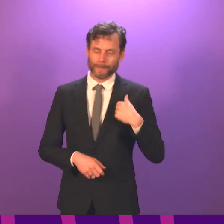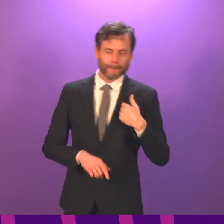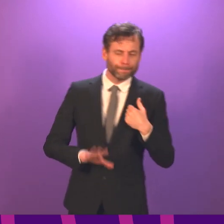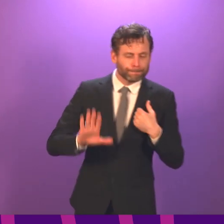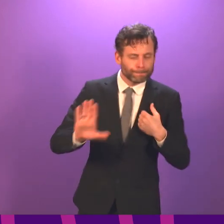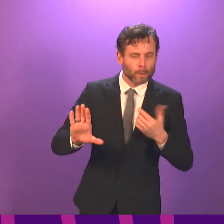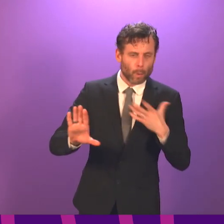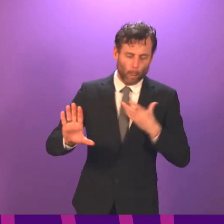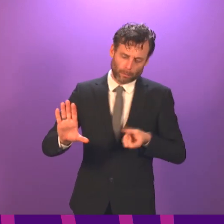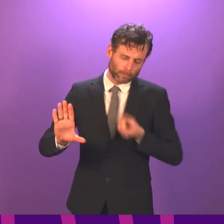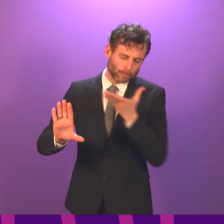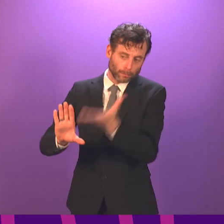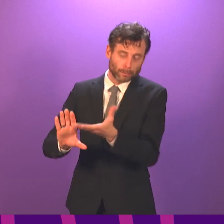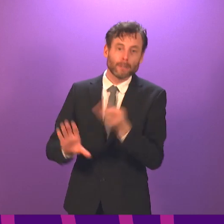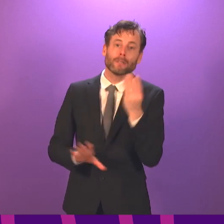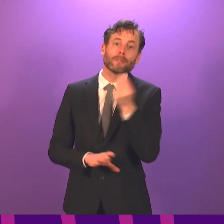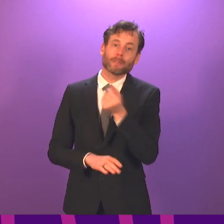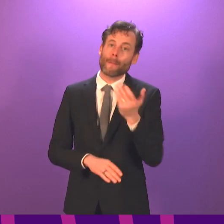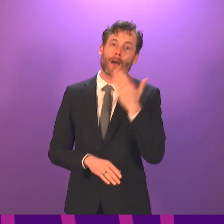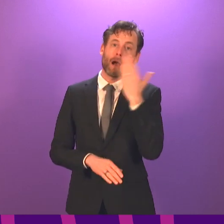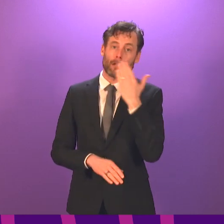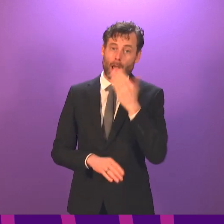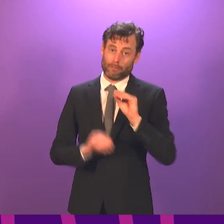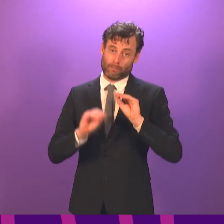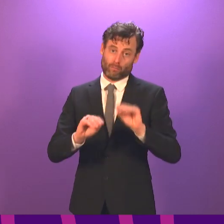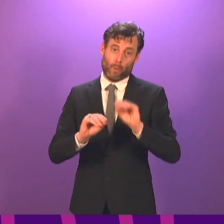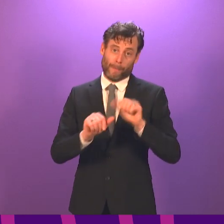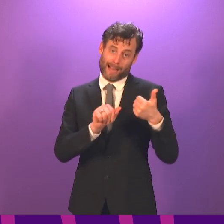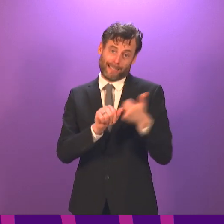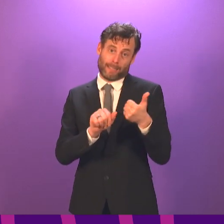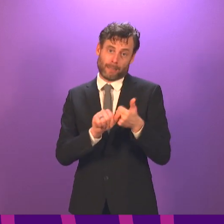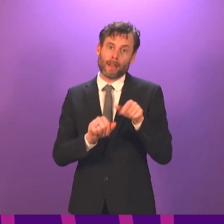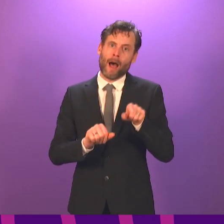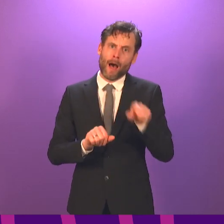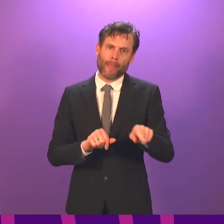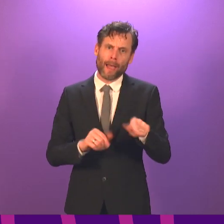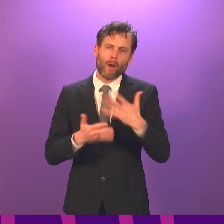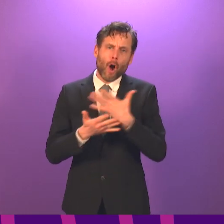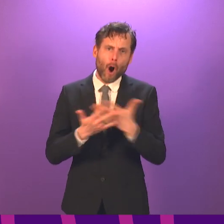to me that some classroom assistants who provide close personal care for children with additional